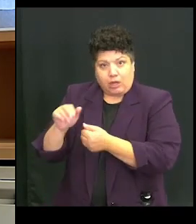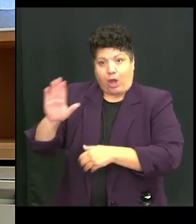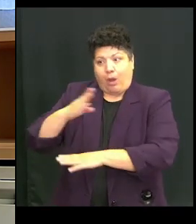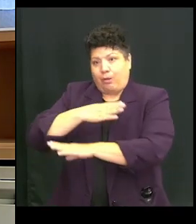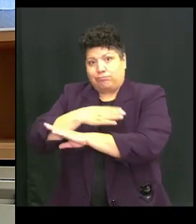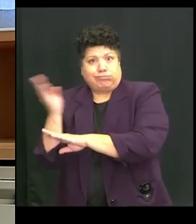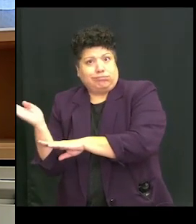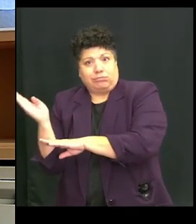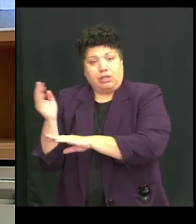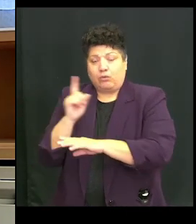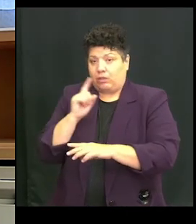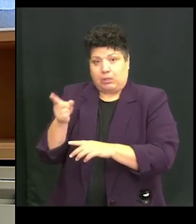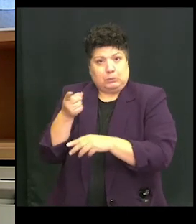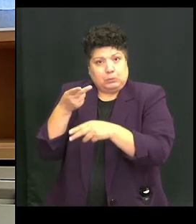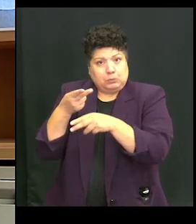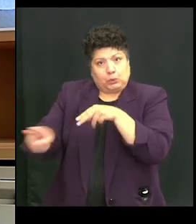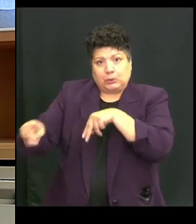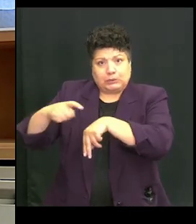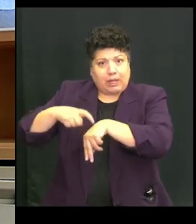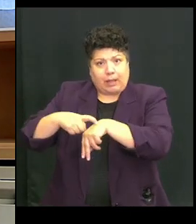So is there anything that we can do about it?